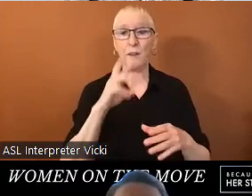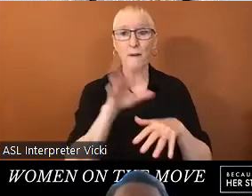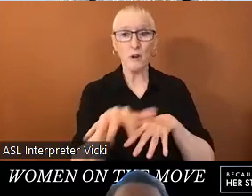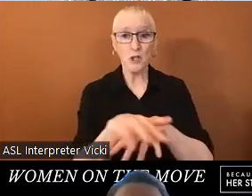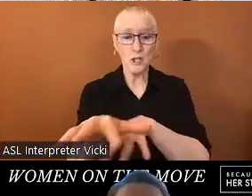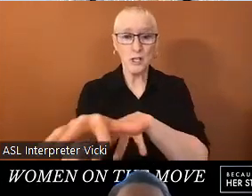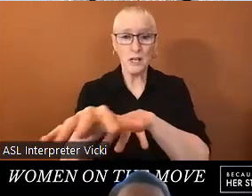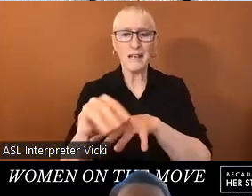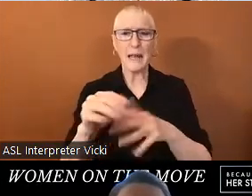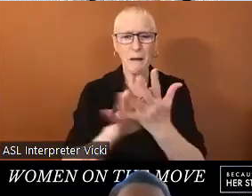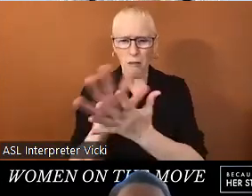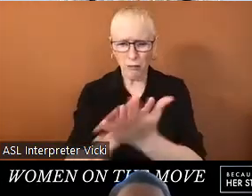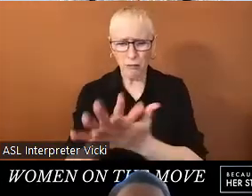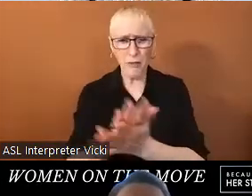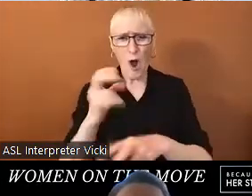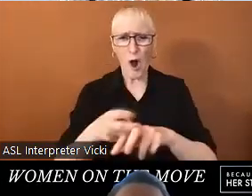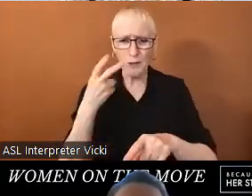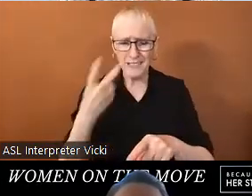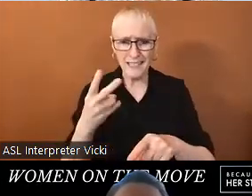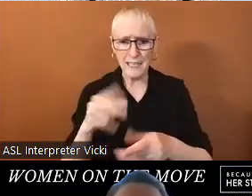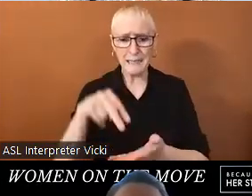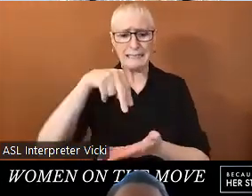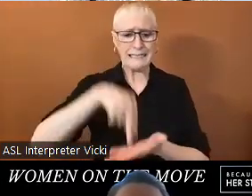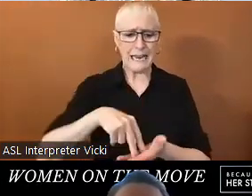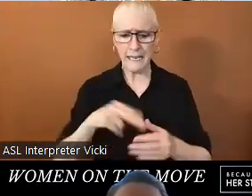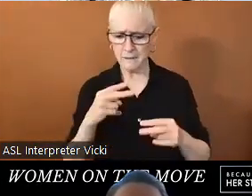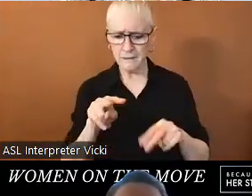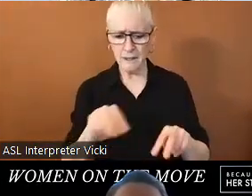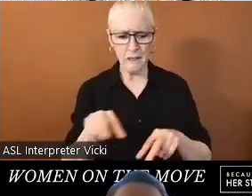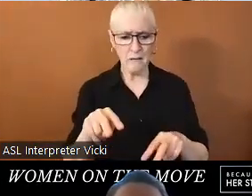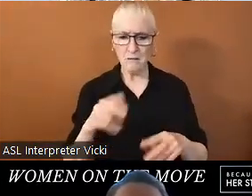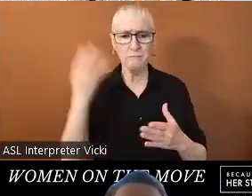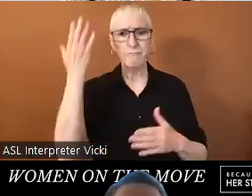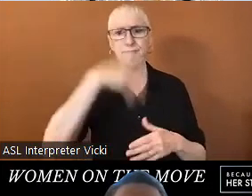It's hard to see. You could be standing on the riverbank and you might not see anything so one might assume